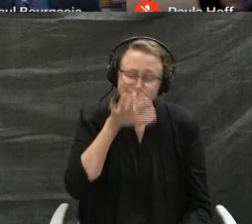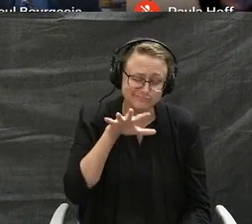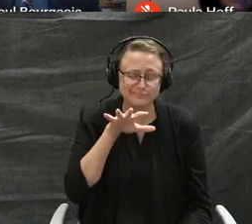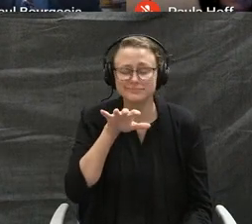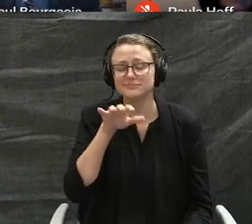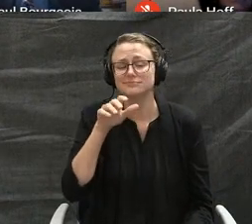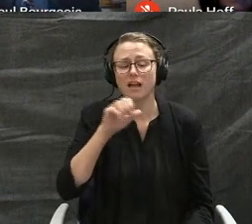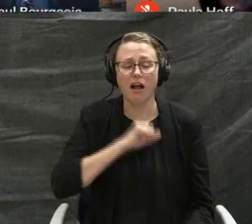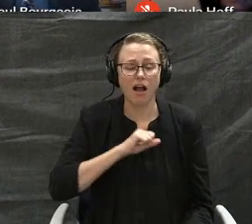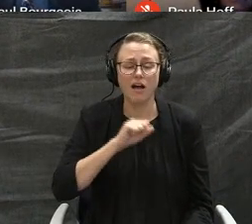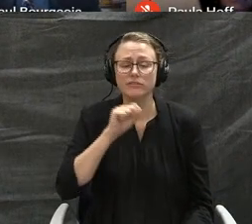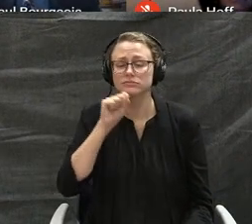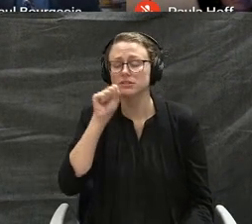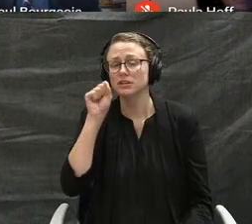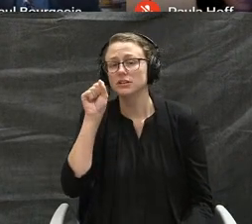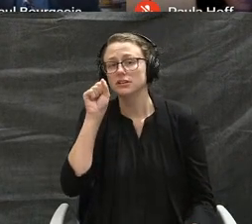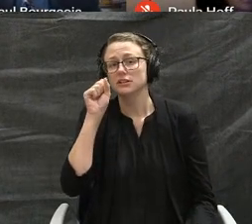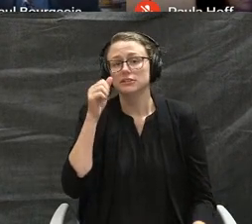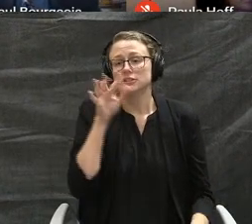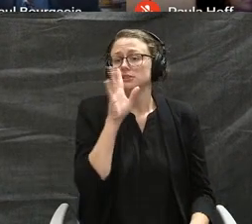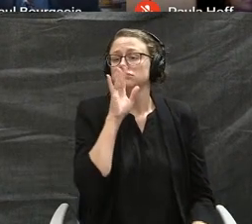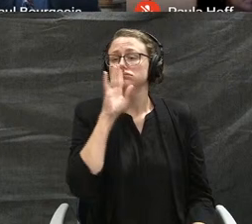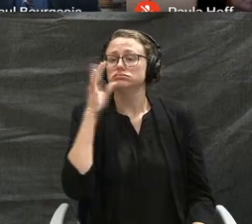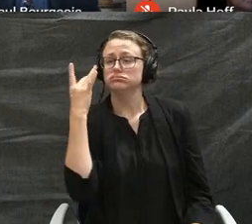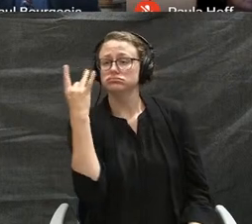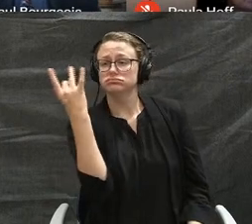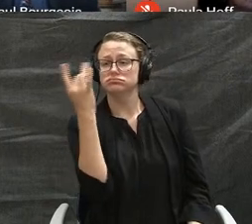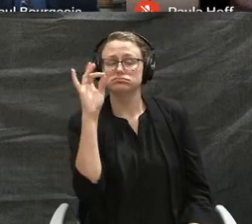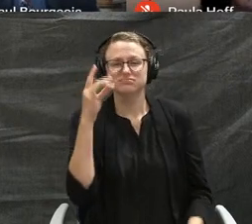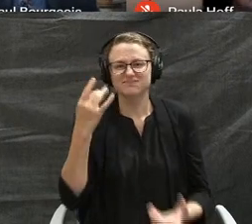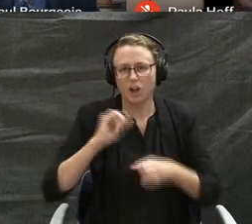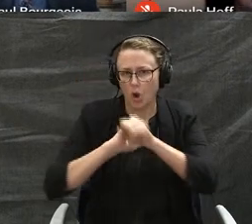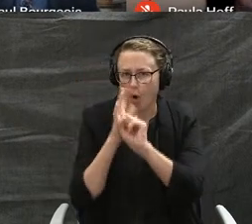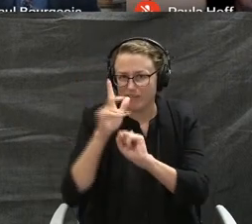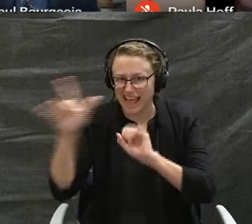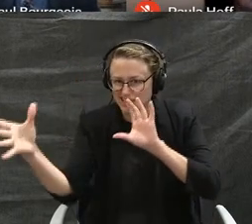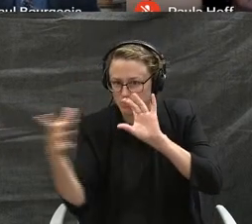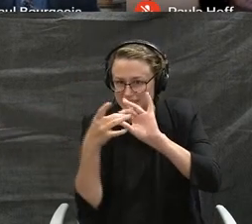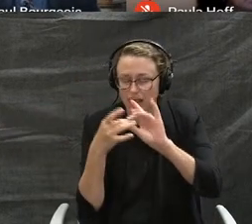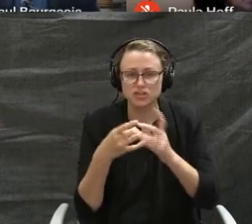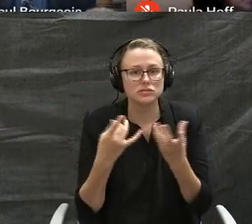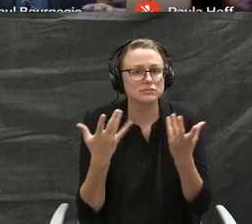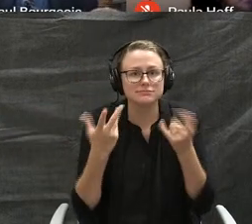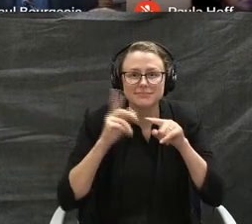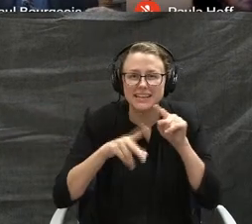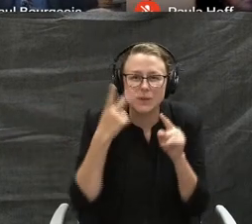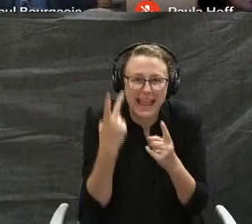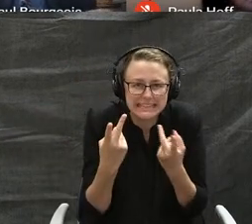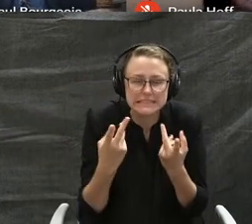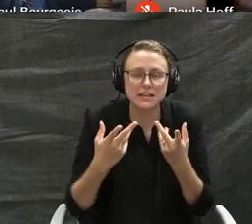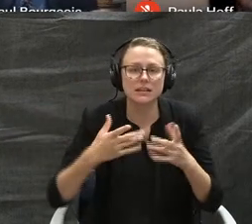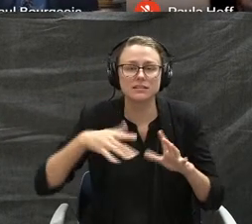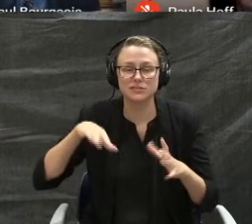microscopic particles that that the COVID-19 virus has to attach too, but there microscopic and that they go out into the air,